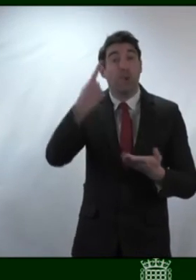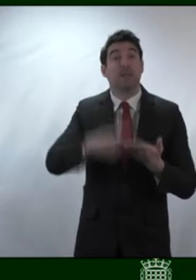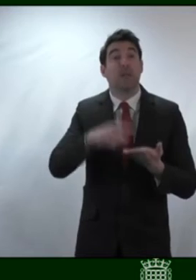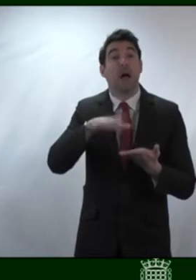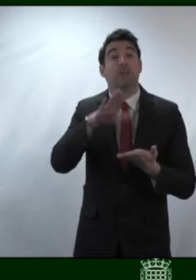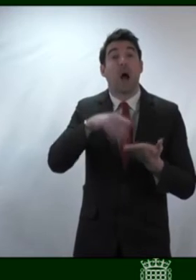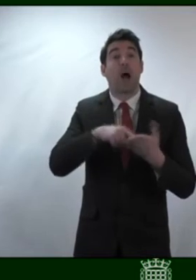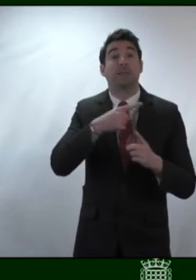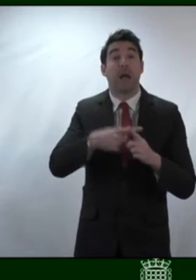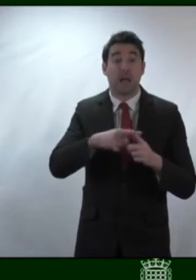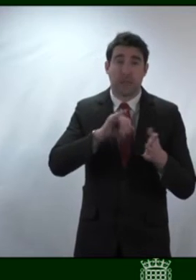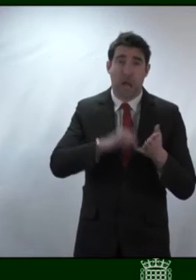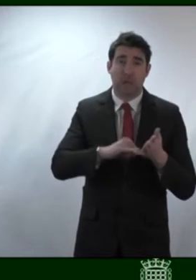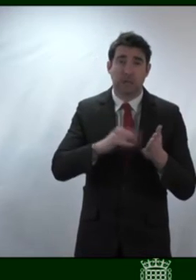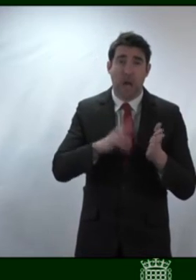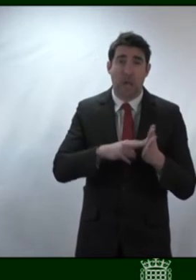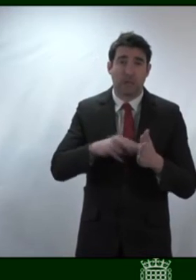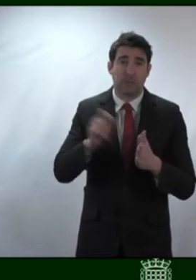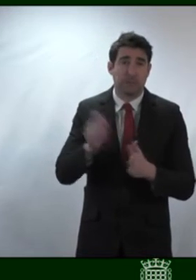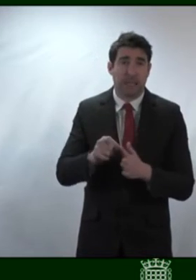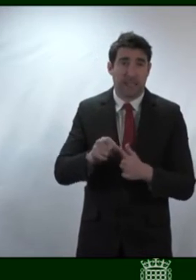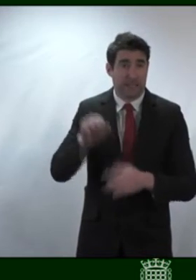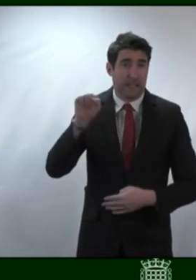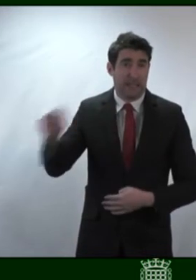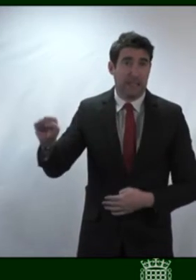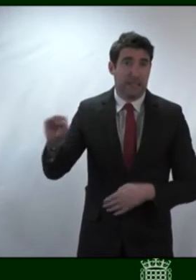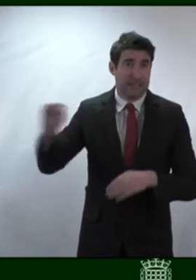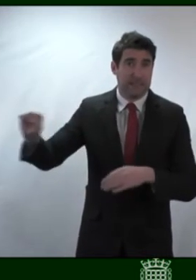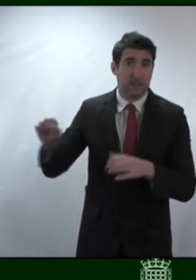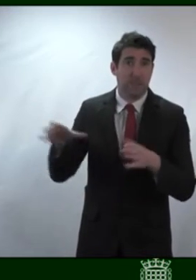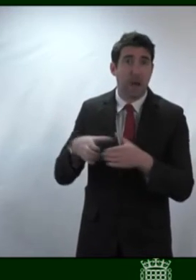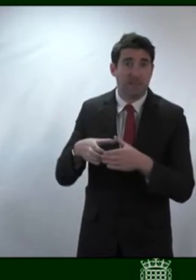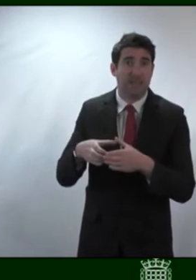That is the problem that Scotland faces, and I hope that the people of Scotland can see it.